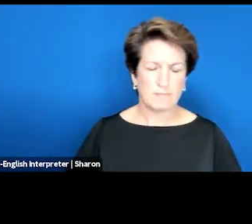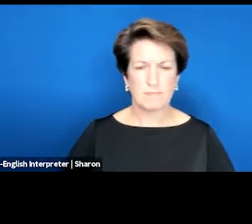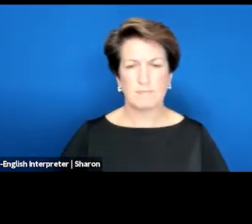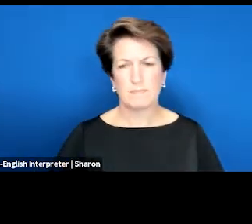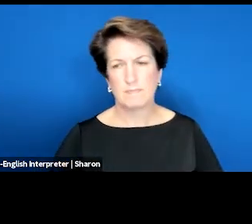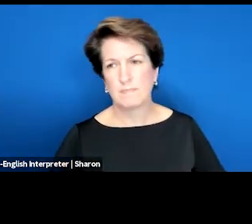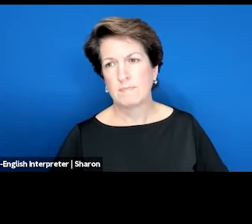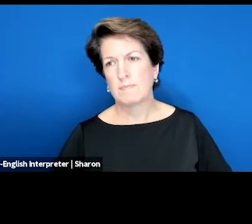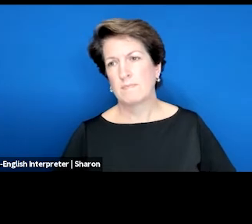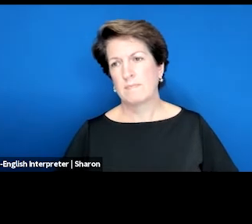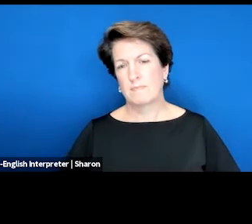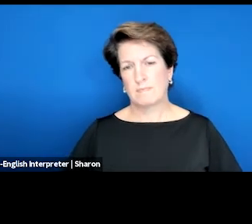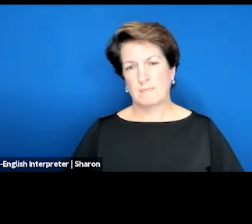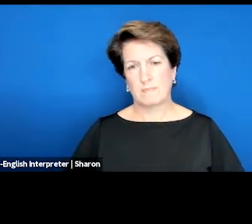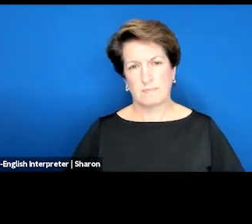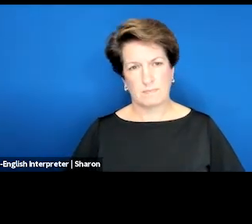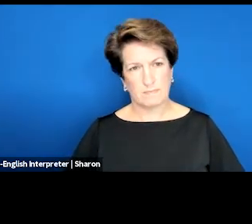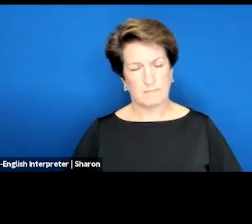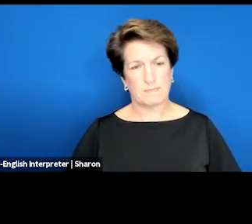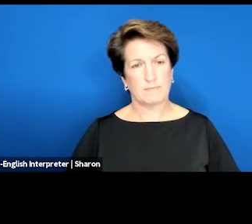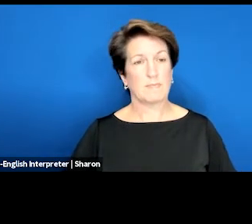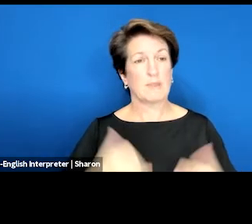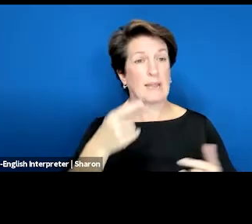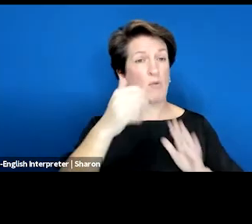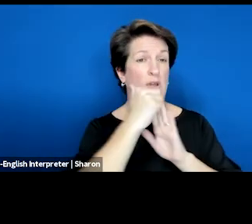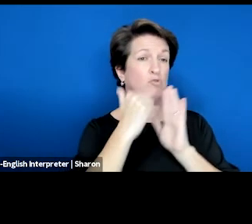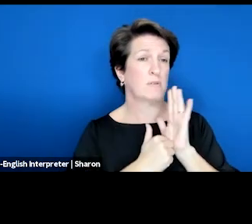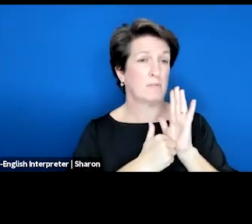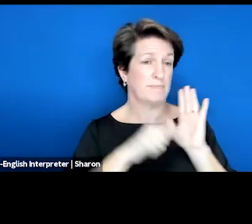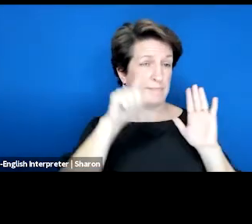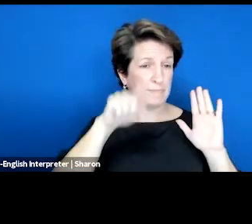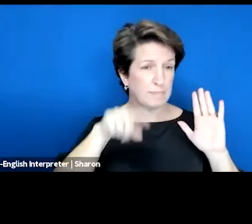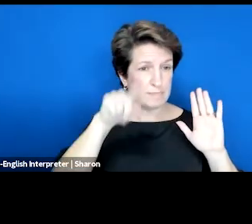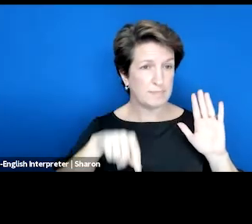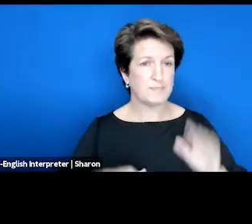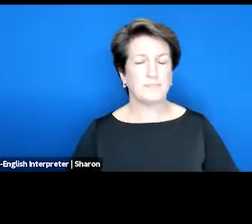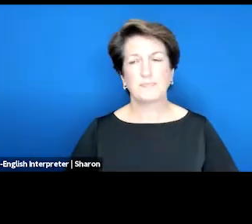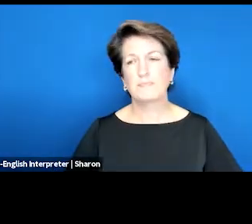engaged in the vaccine rollout to this point. Our events team is committed to co- creating a safe space today where everyone will feel heard , respected, and safe to